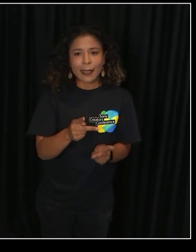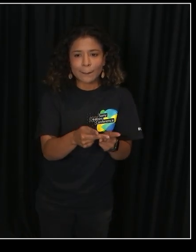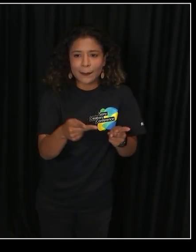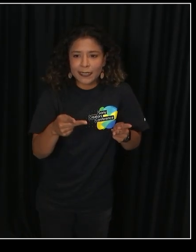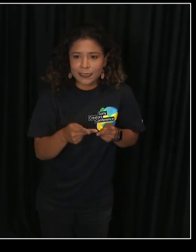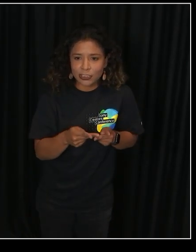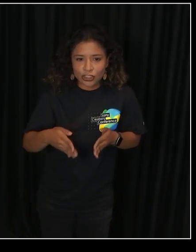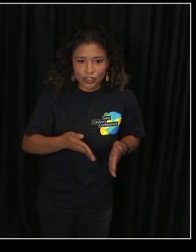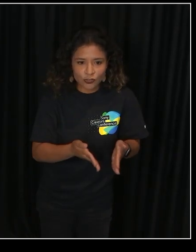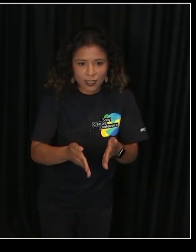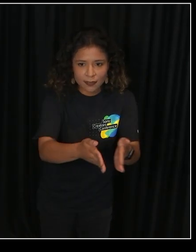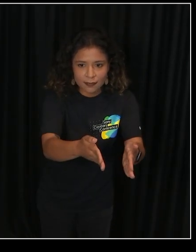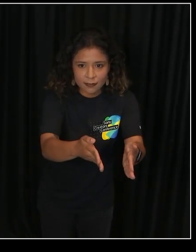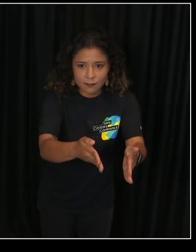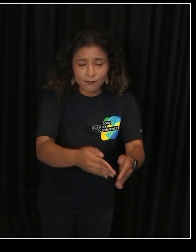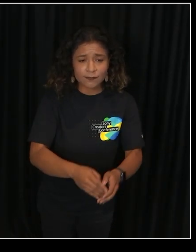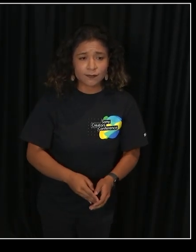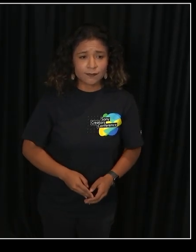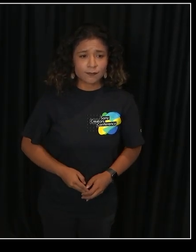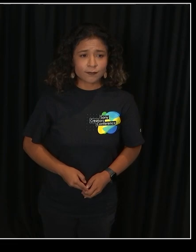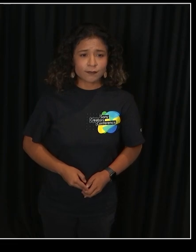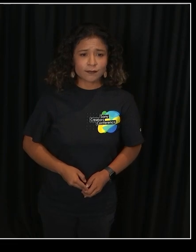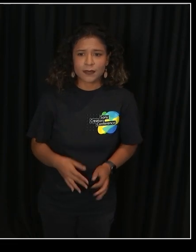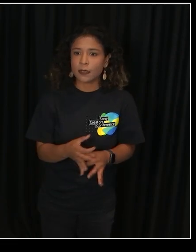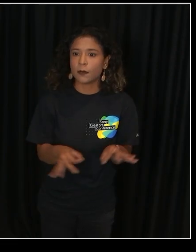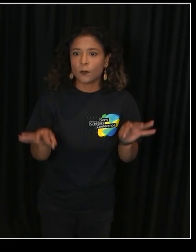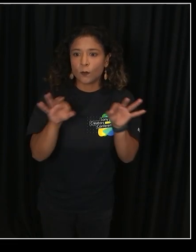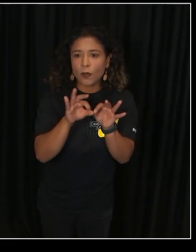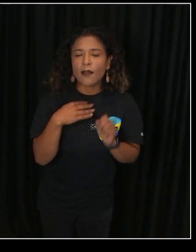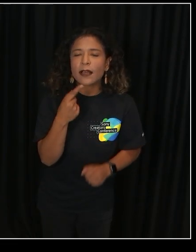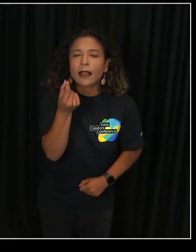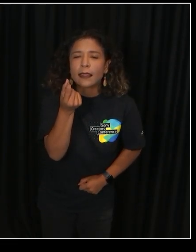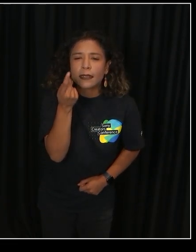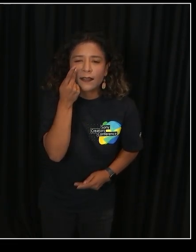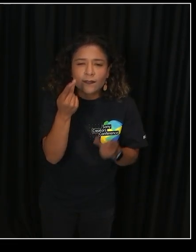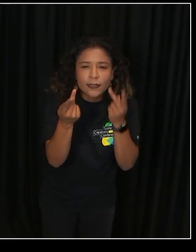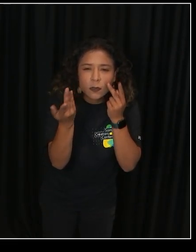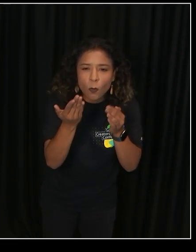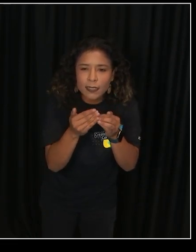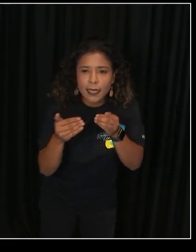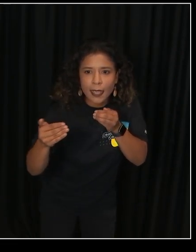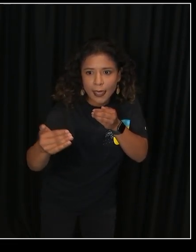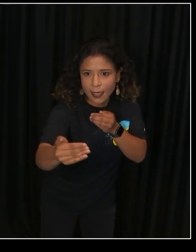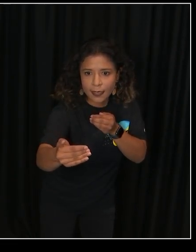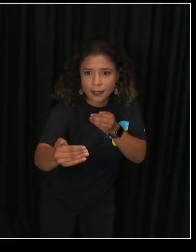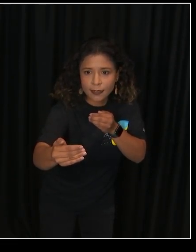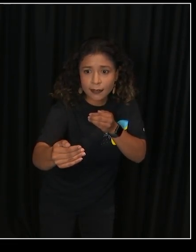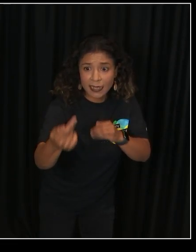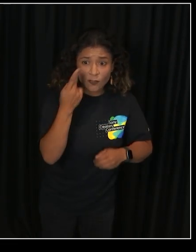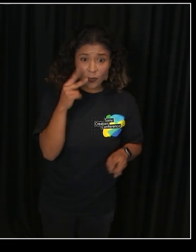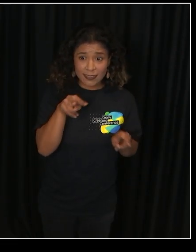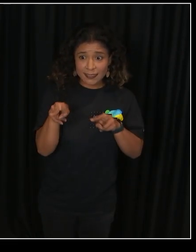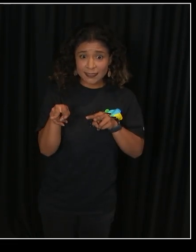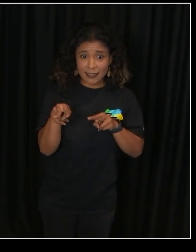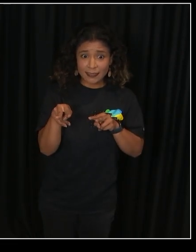Importantly, it also had a little visibility into what's ahead of it. So if you look at this these purple dots that are